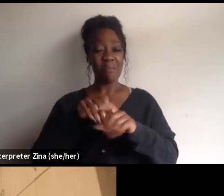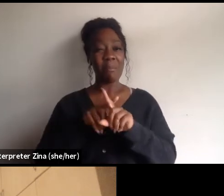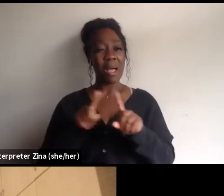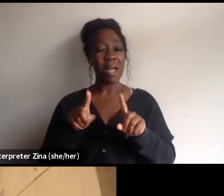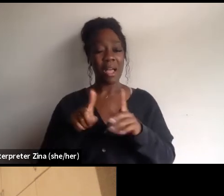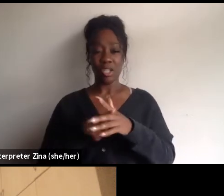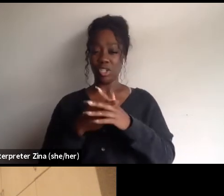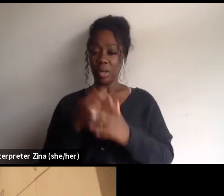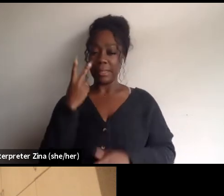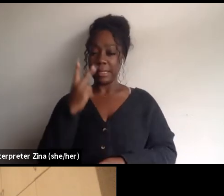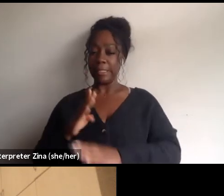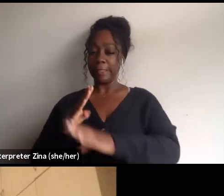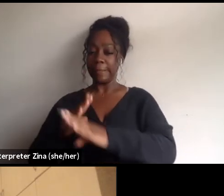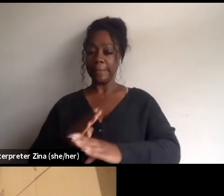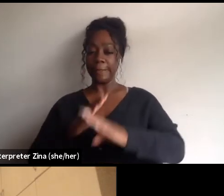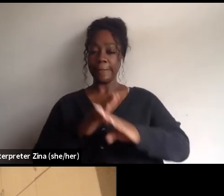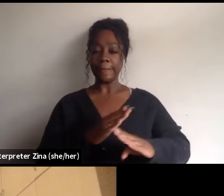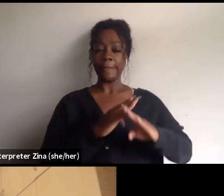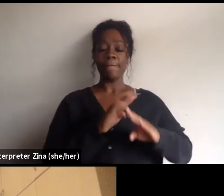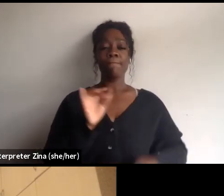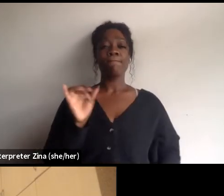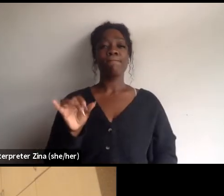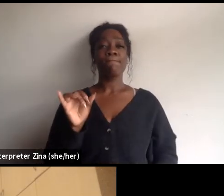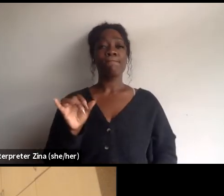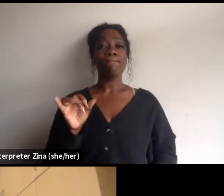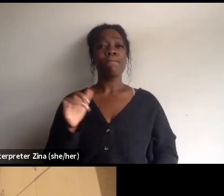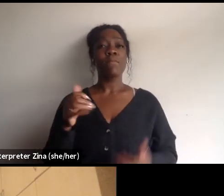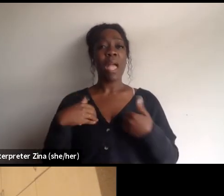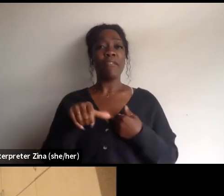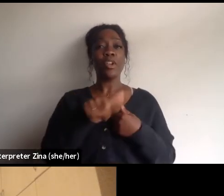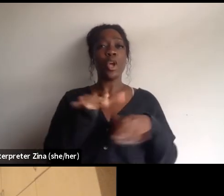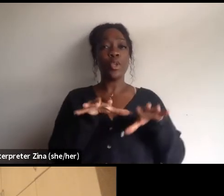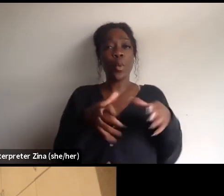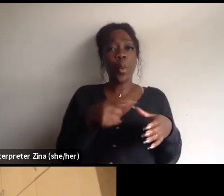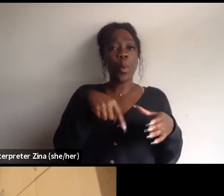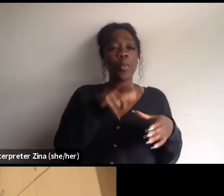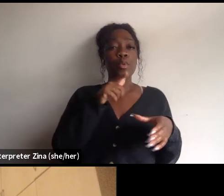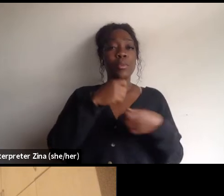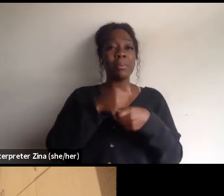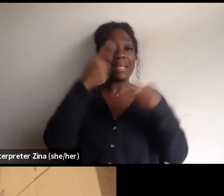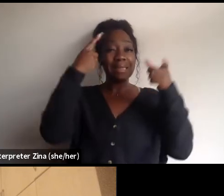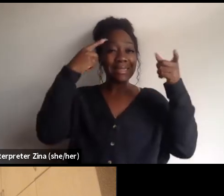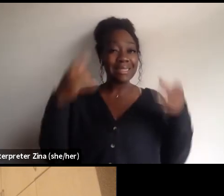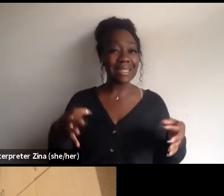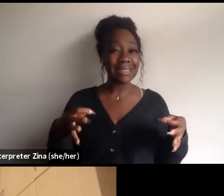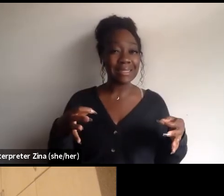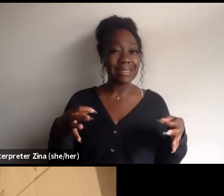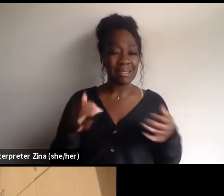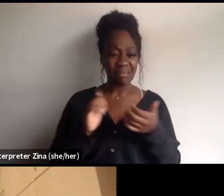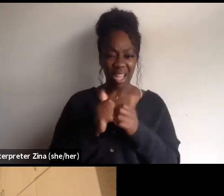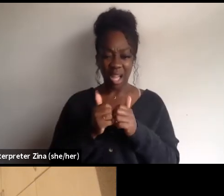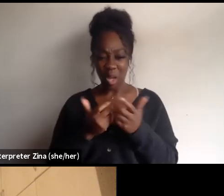And then I realized it was another decision-making body that was making the decisions. And so how you get to know it some of the secretaries,